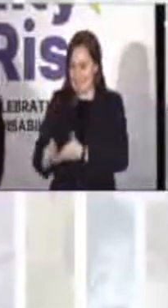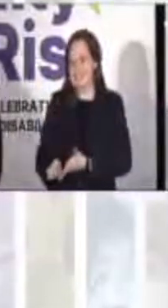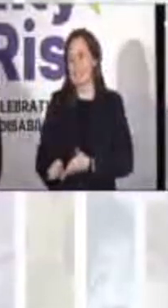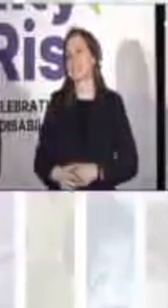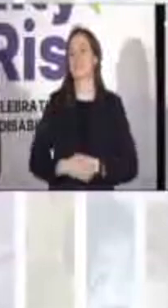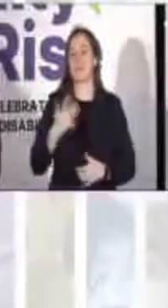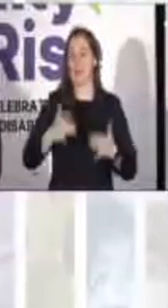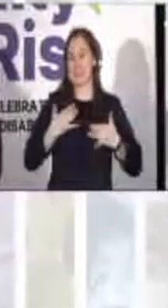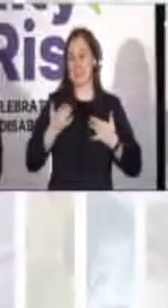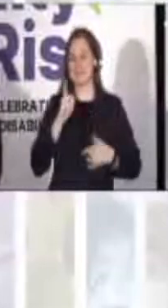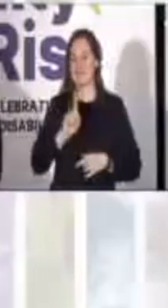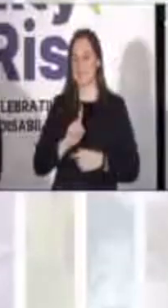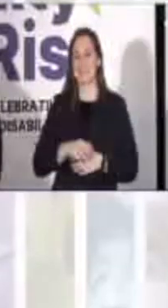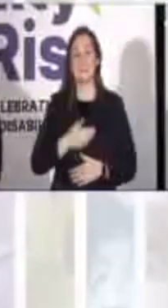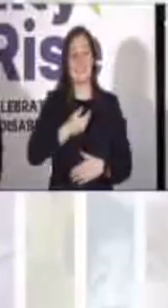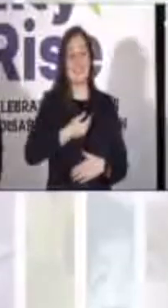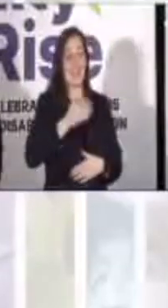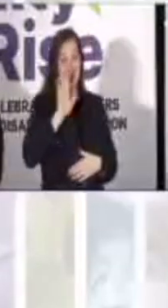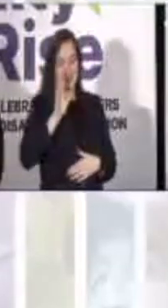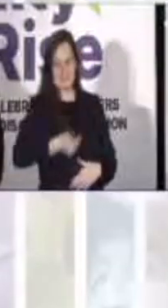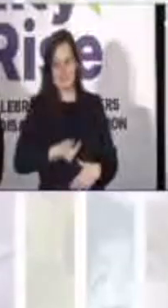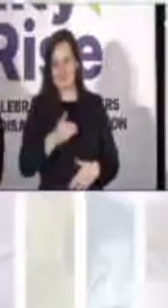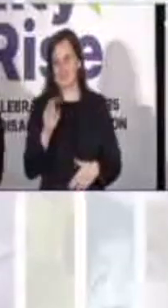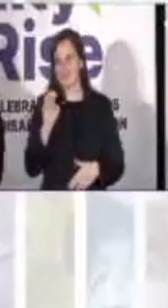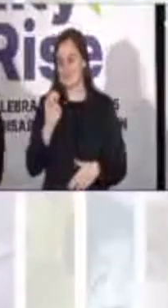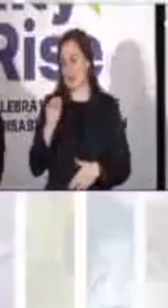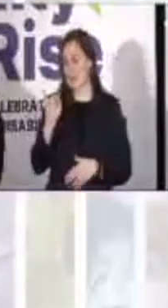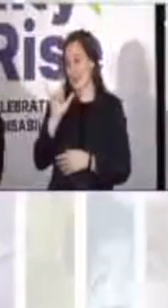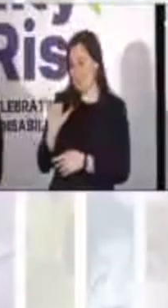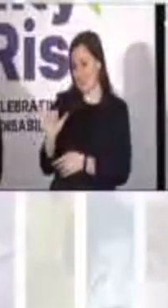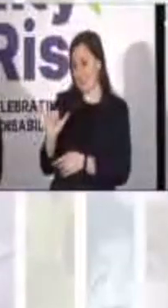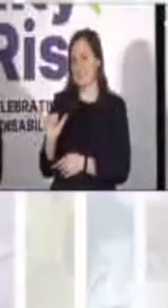HI EVERYBODY, I AM EMILY AND MY VISUAL DESCRIPTION IS